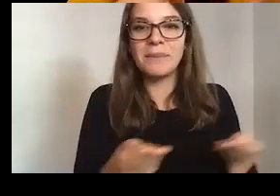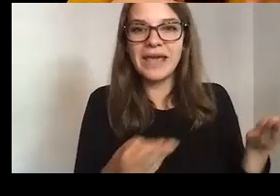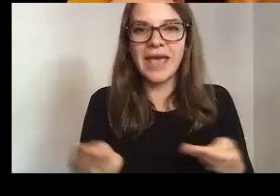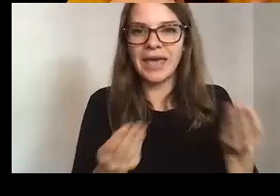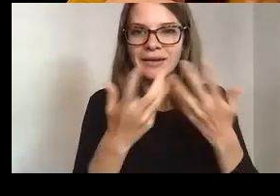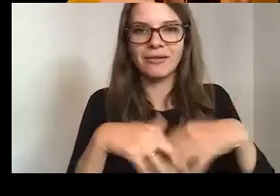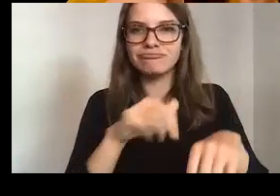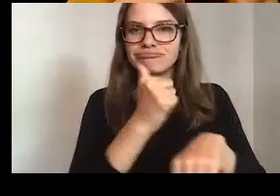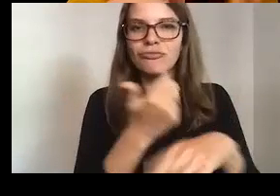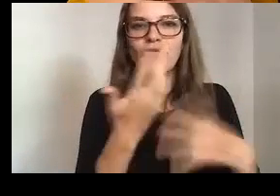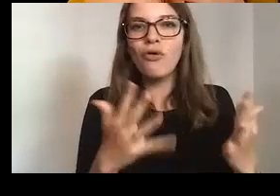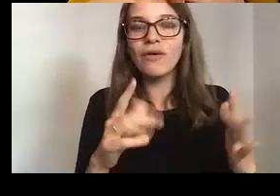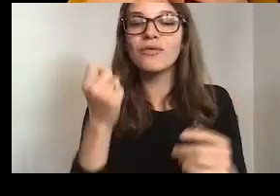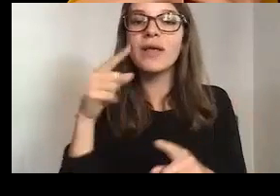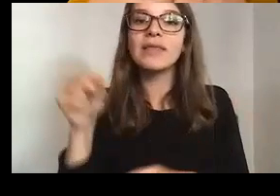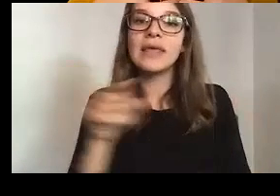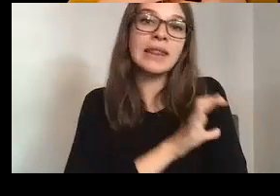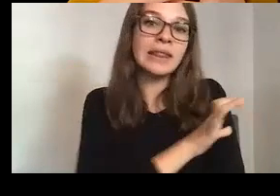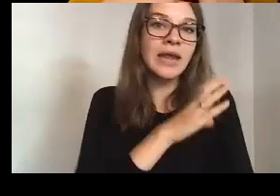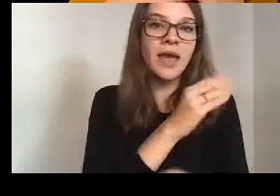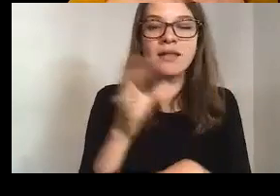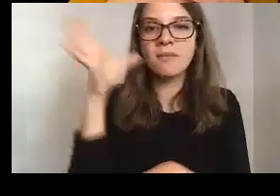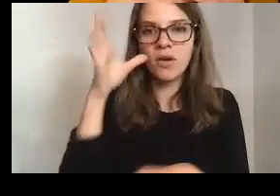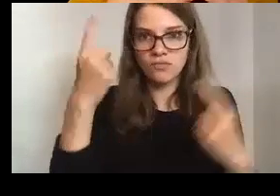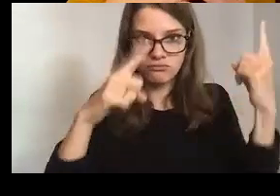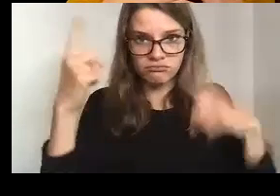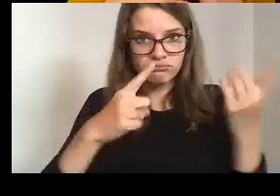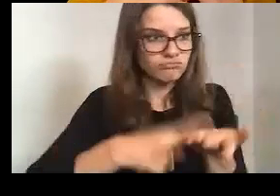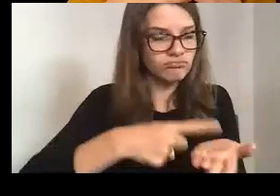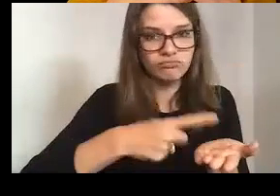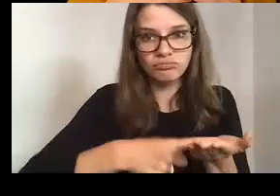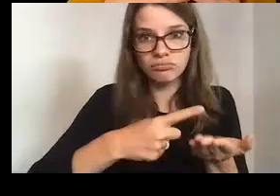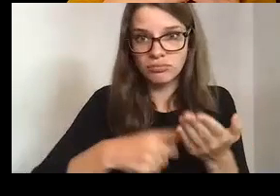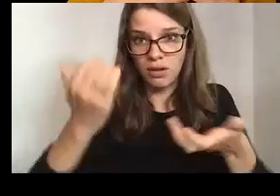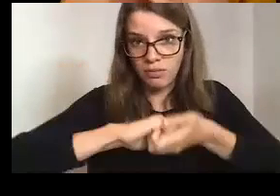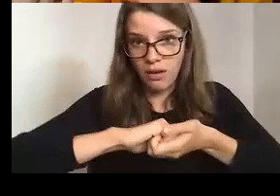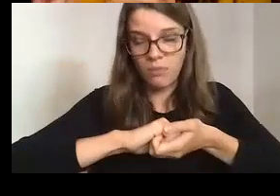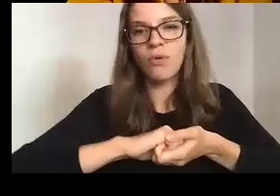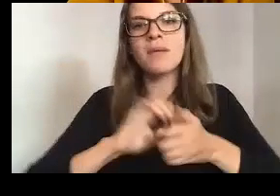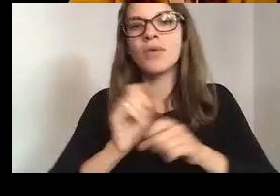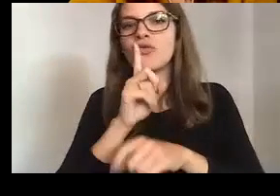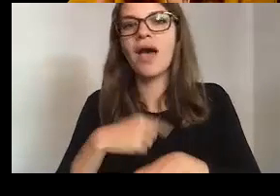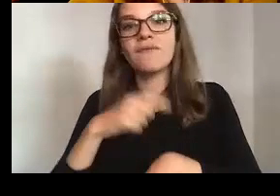really the clinician and the parent collaborating together to then have time to go home and practice